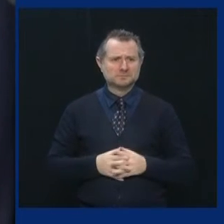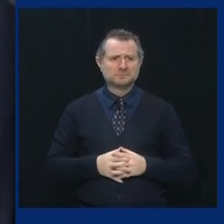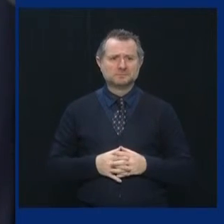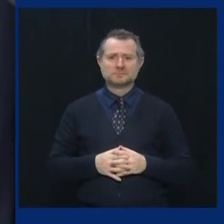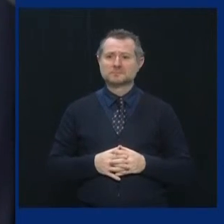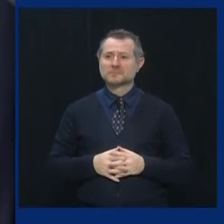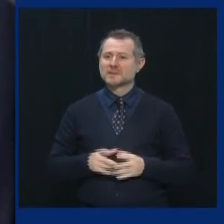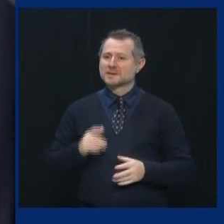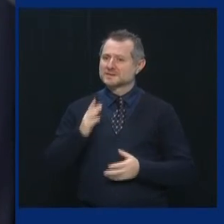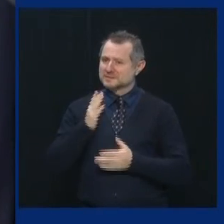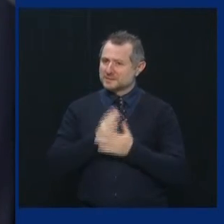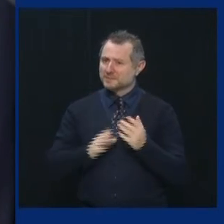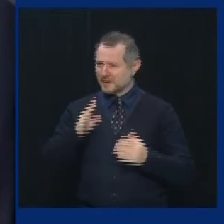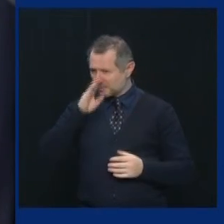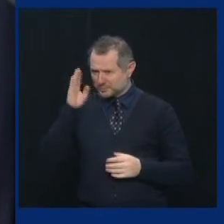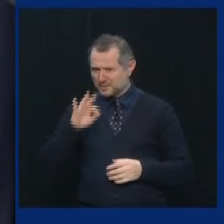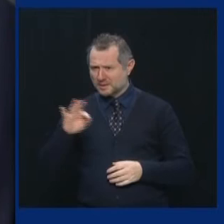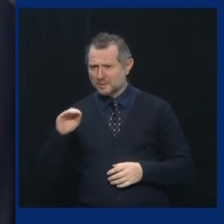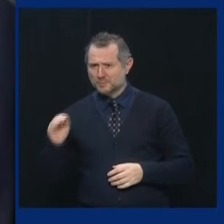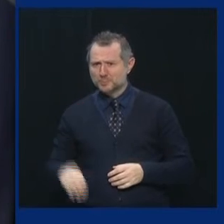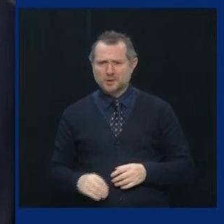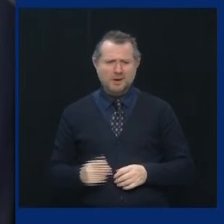YOU KNOW, THEY ALL HAVE THE